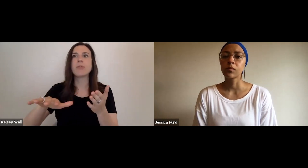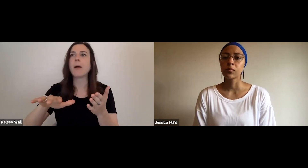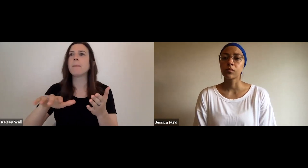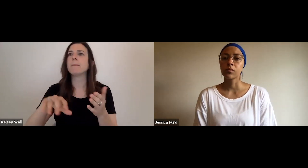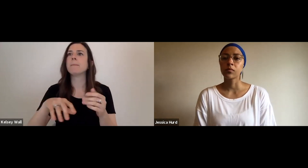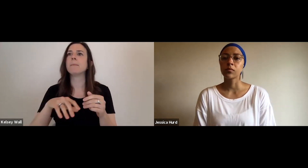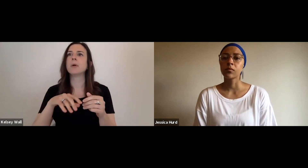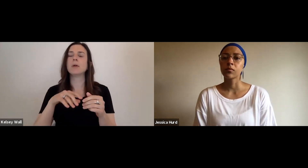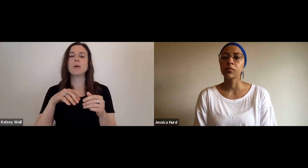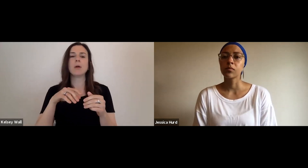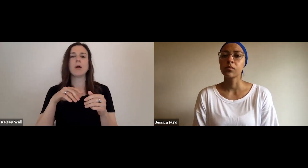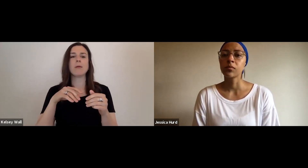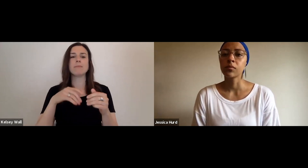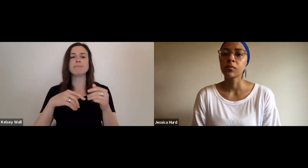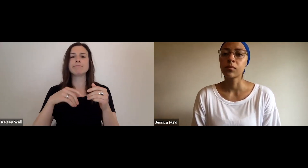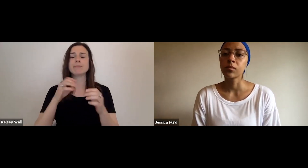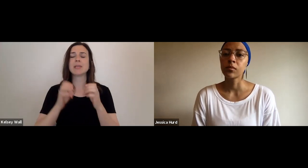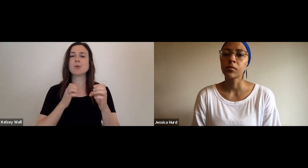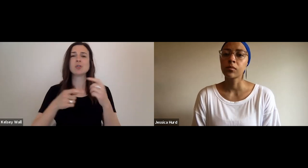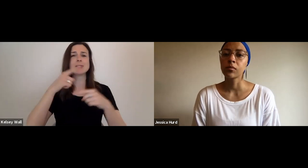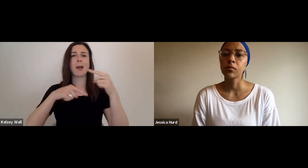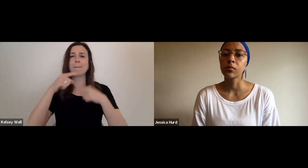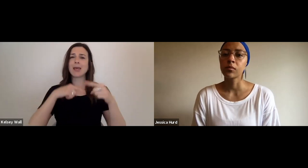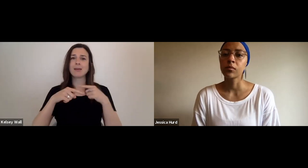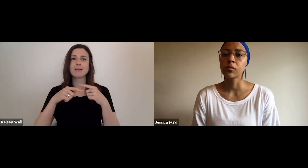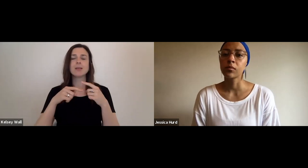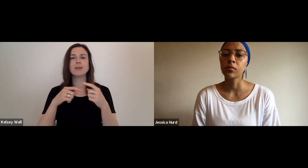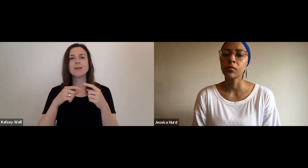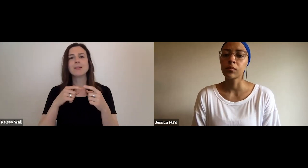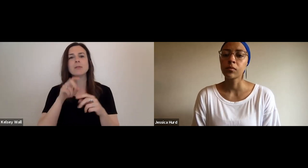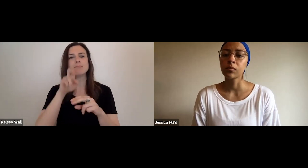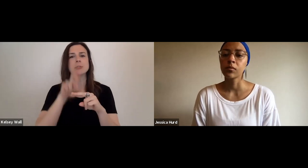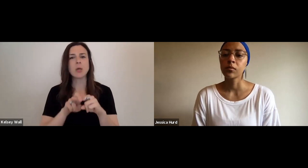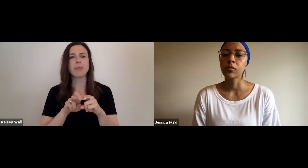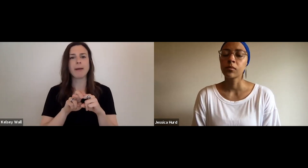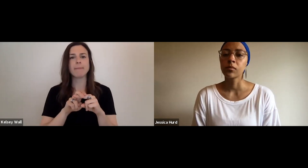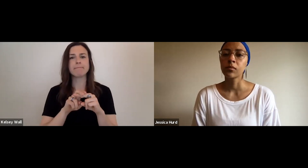You're not blocking them. You're not ignoring them. You're embracing them and looking at them